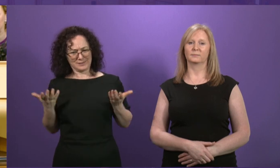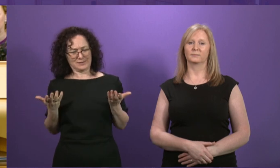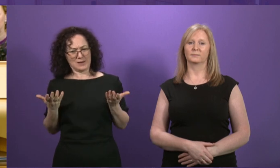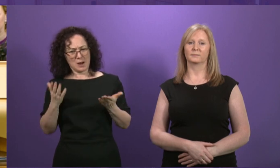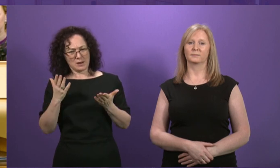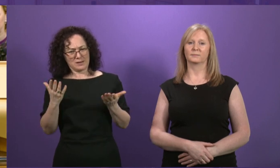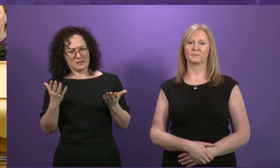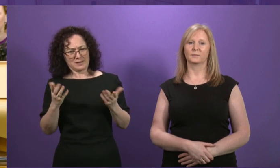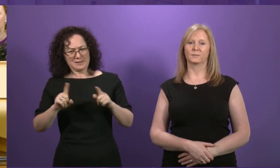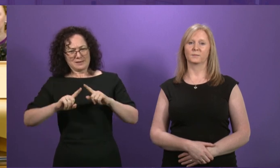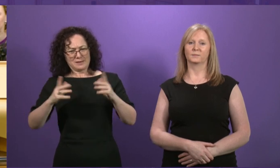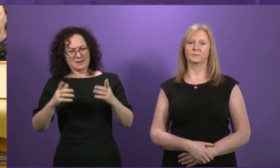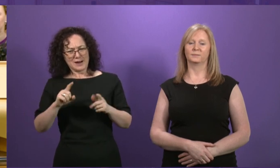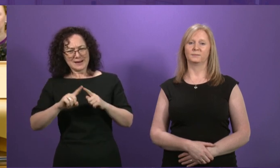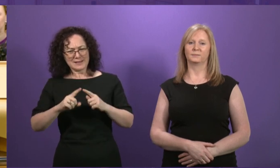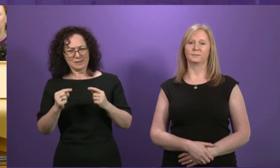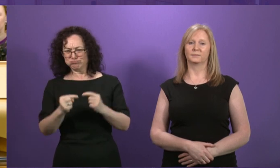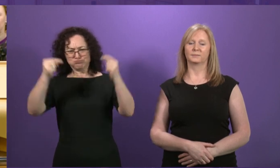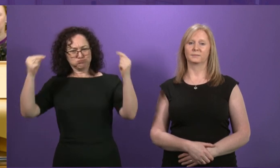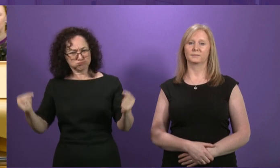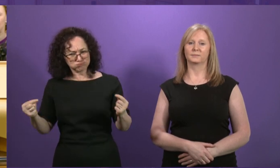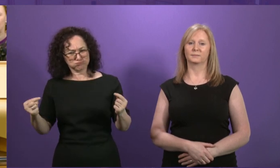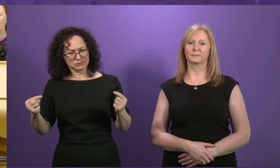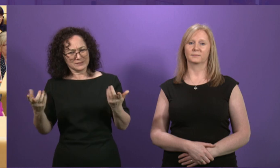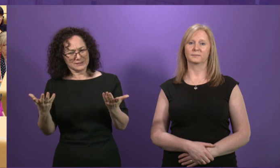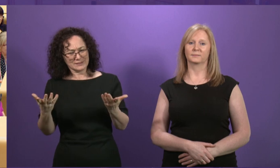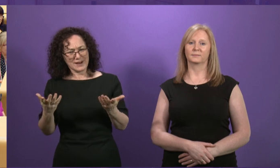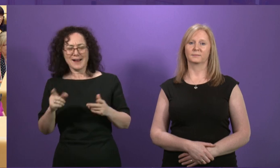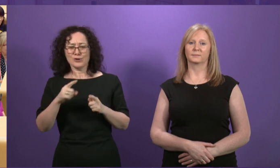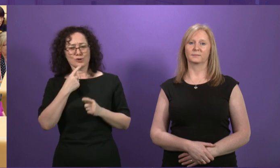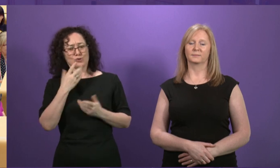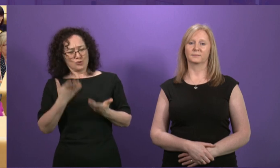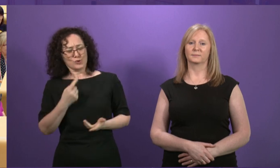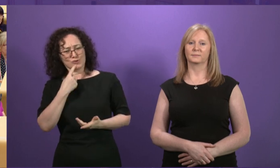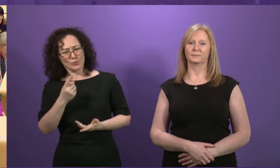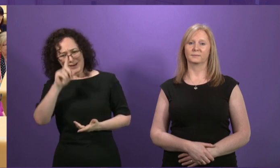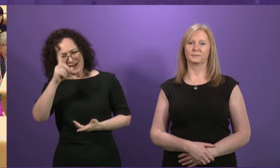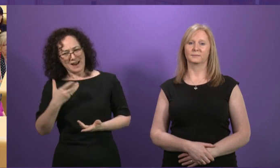world that could not have any currency—that is ridiculous and the people of Scotland know it.